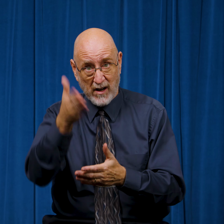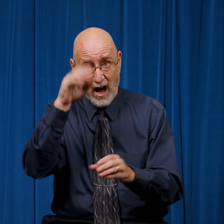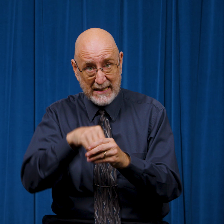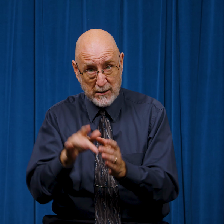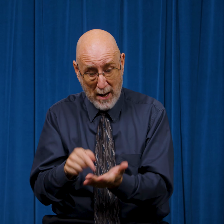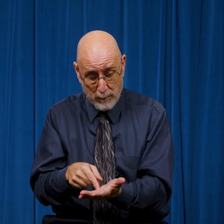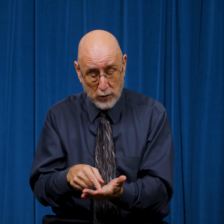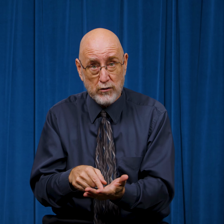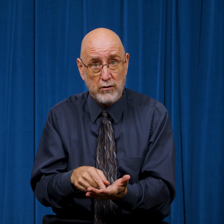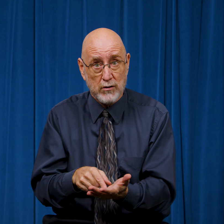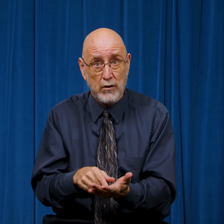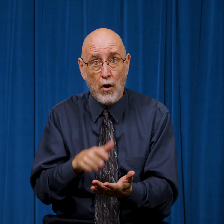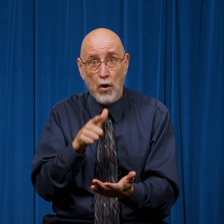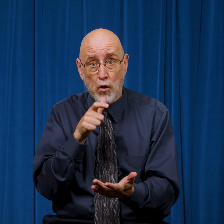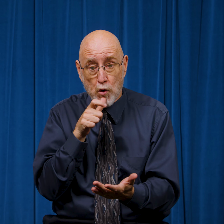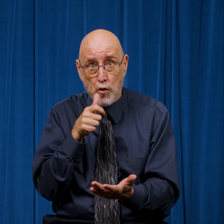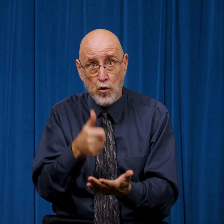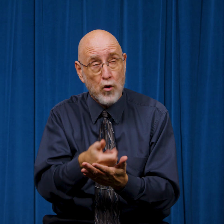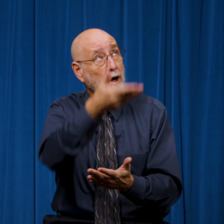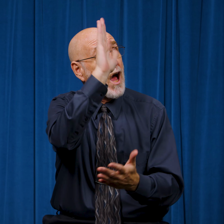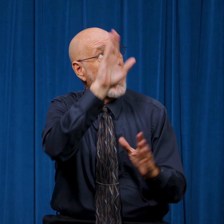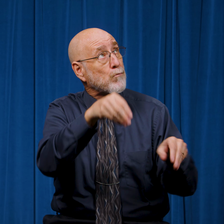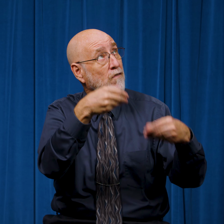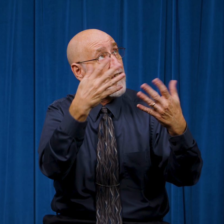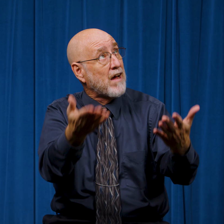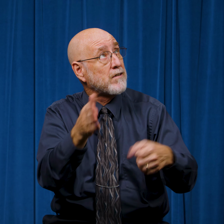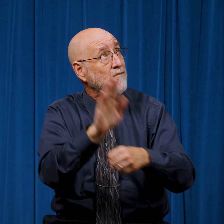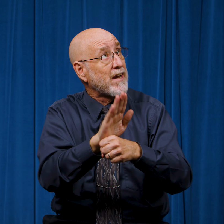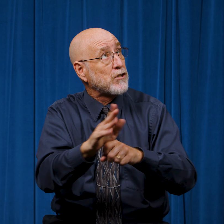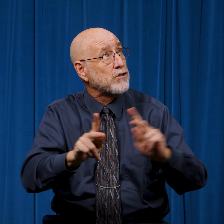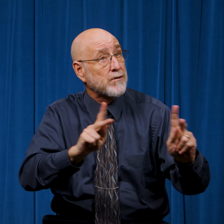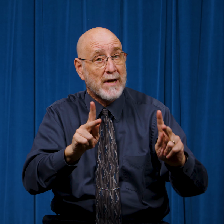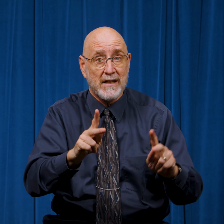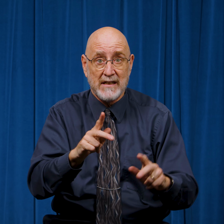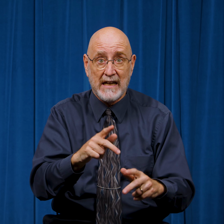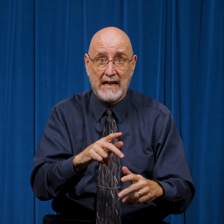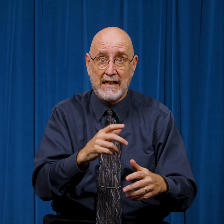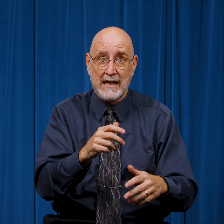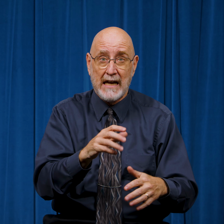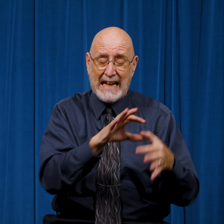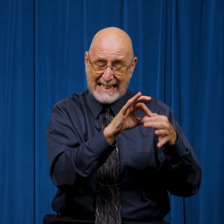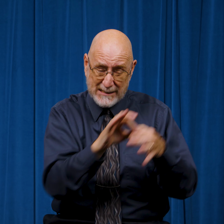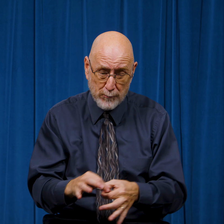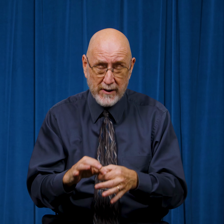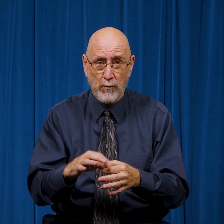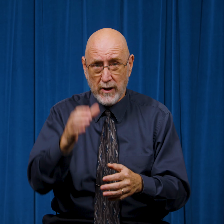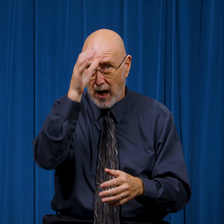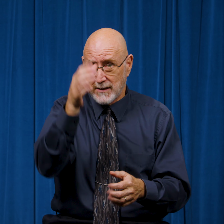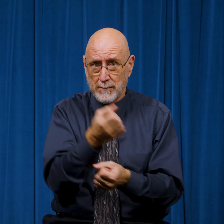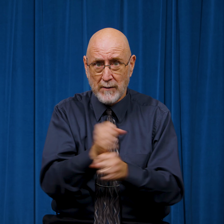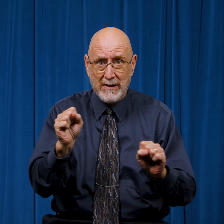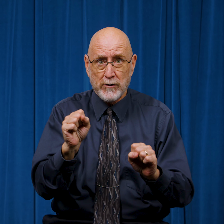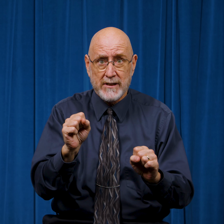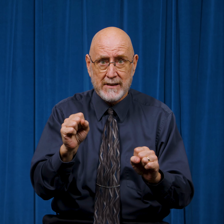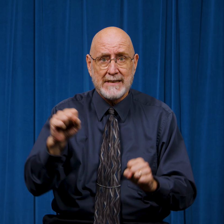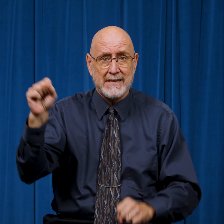who was involved in the providential affairs of men and was intimately connected with the concepts of liberty? Yes.